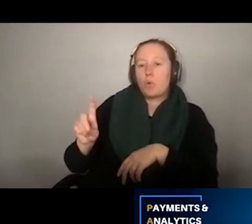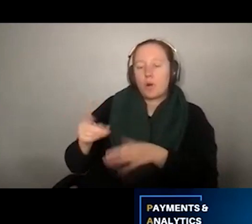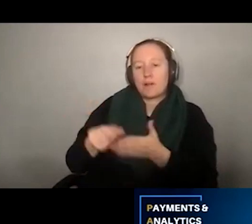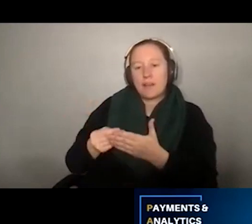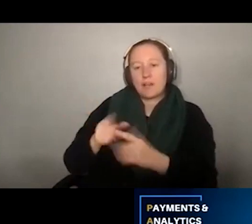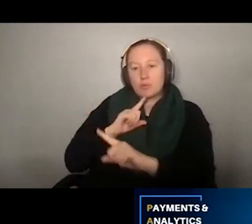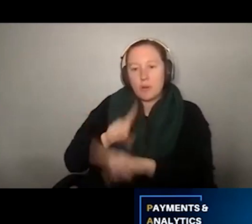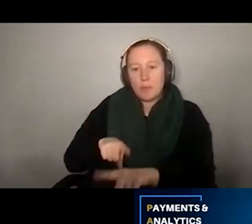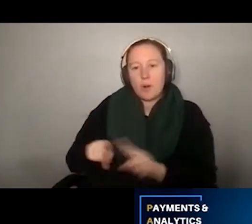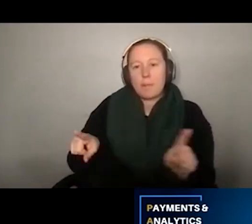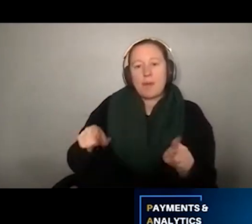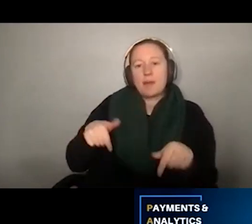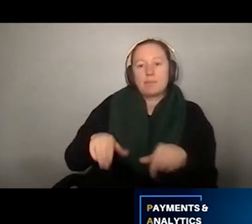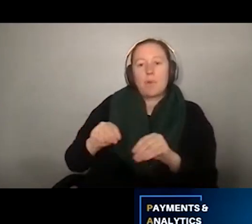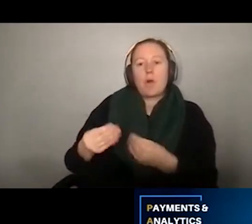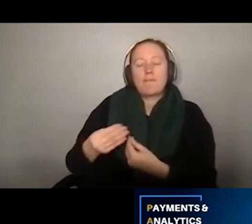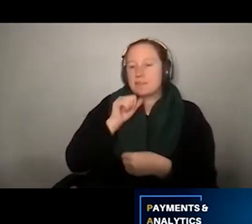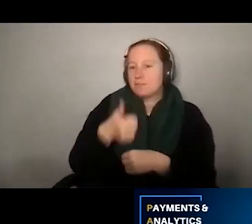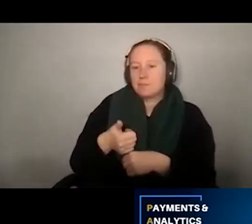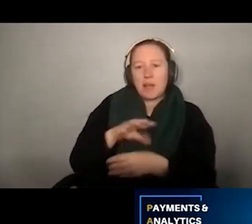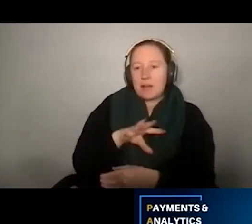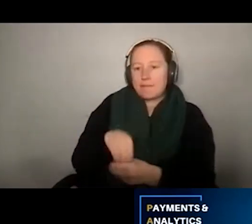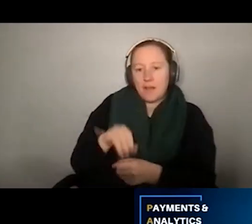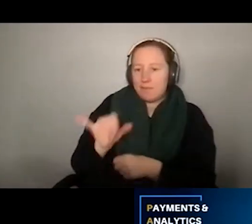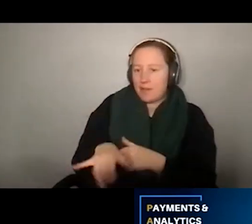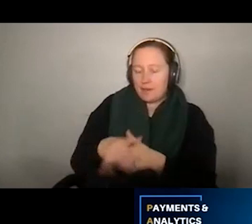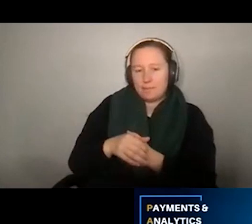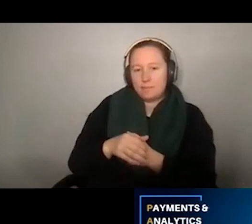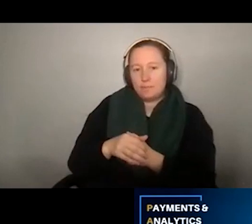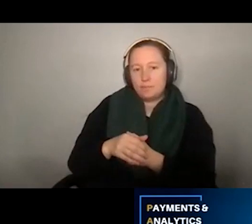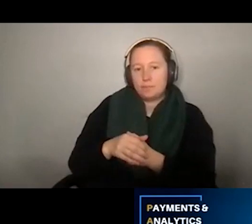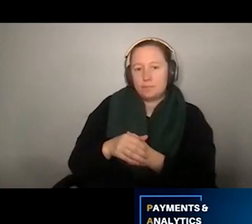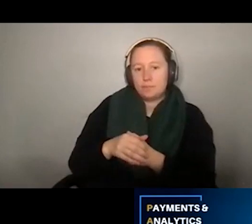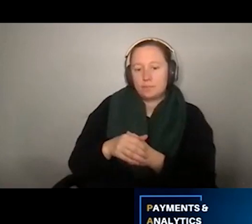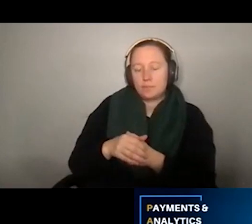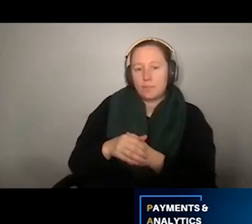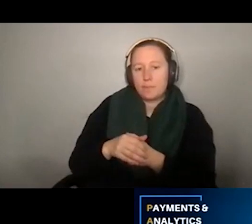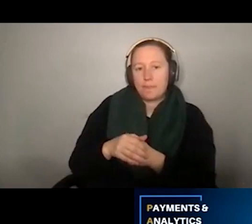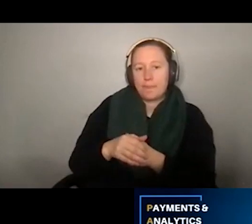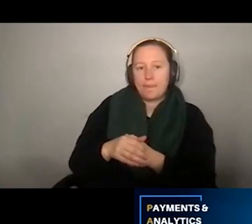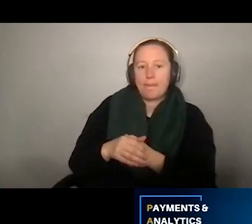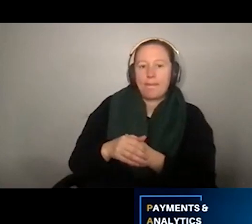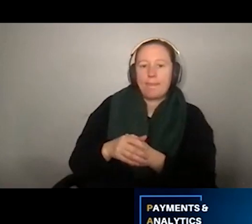but our office is not involved in it. Cashier reporting is handled as a notification